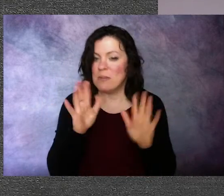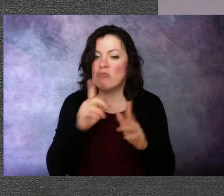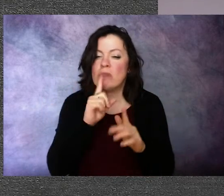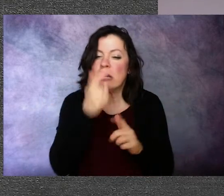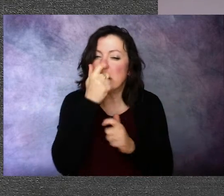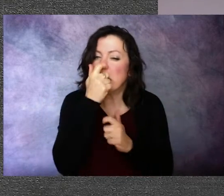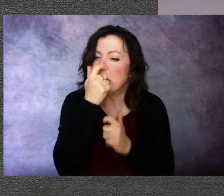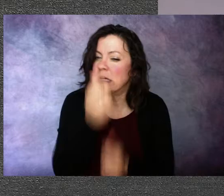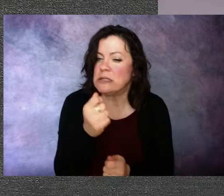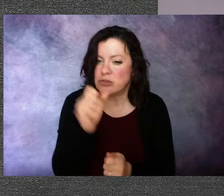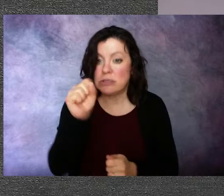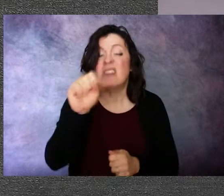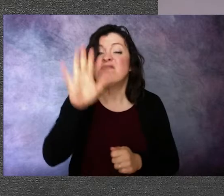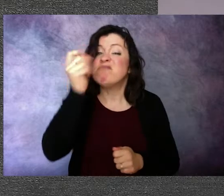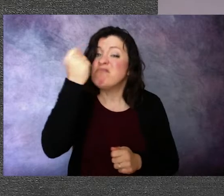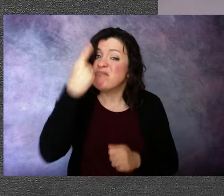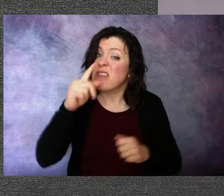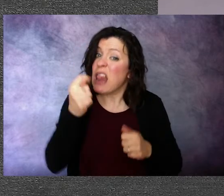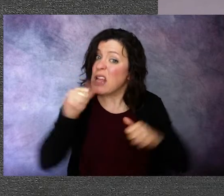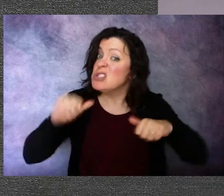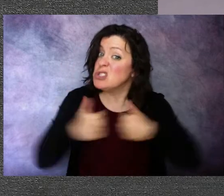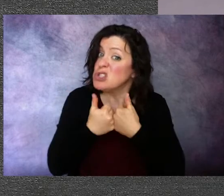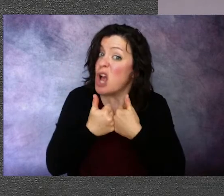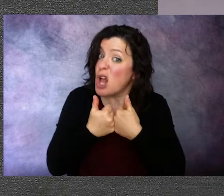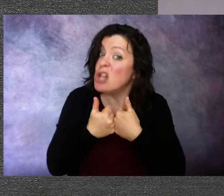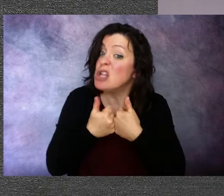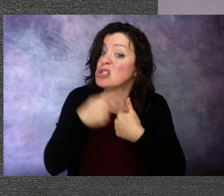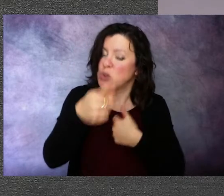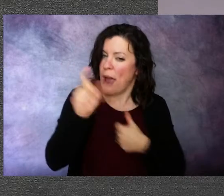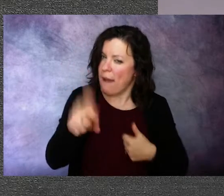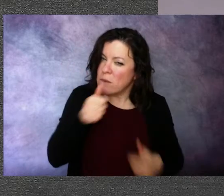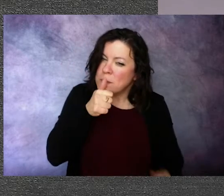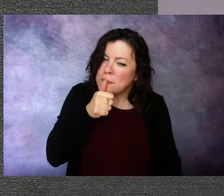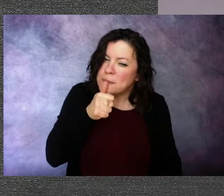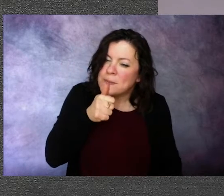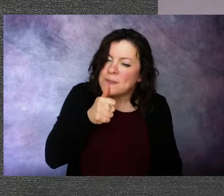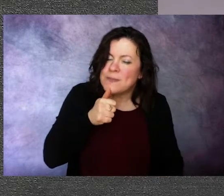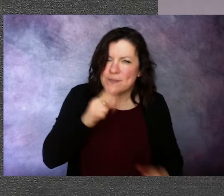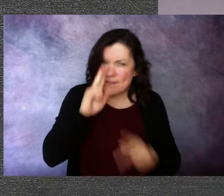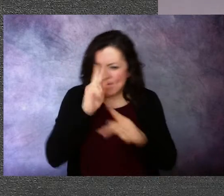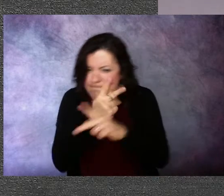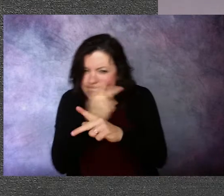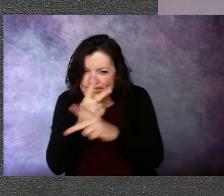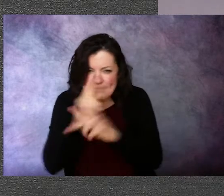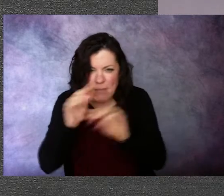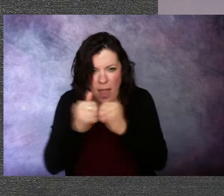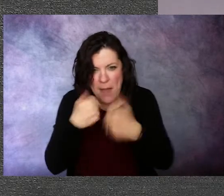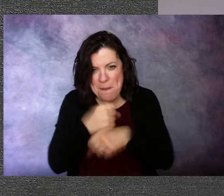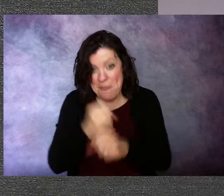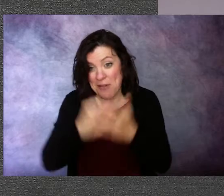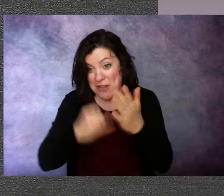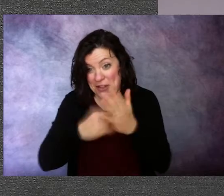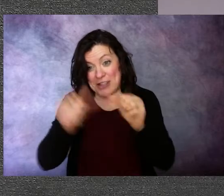And a little bit harder to do, so we got to have your perseverance today. We're gonna create our dinosaur sculpture.